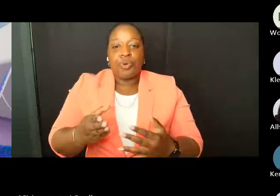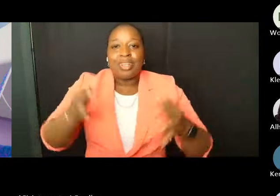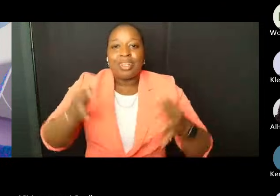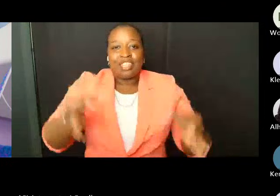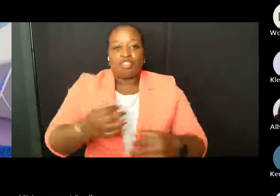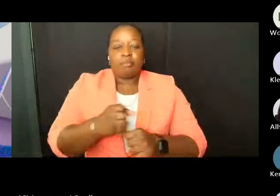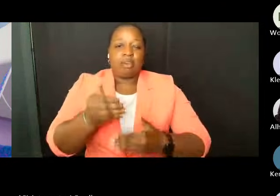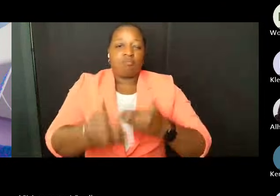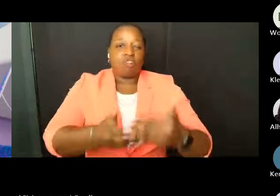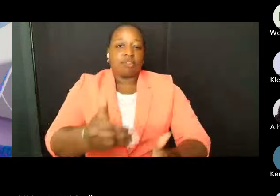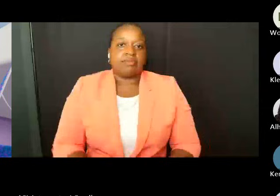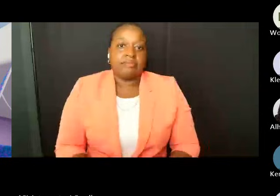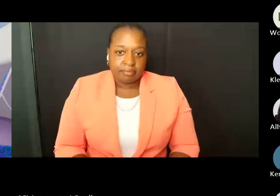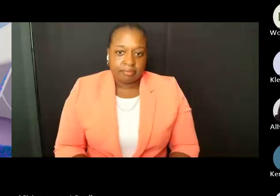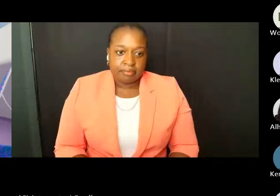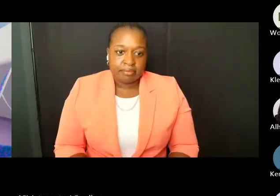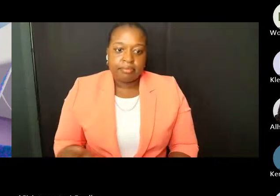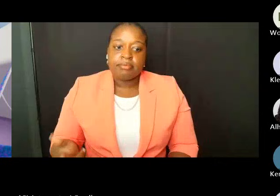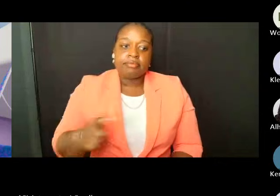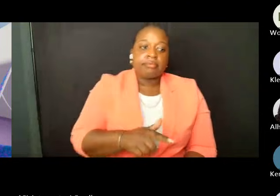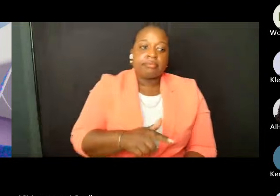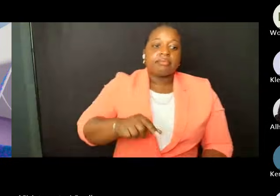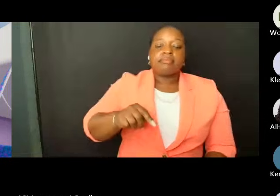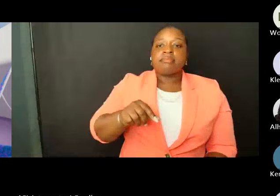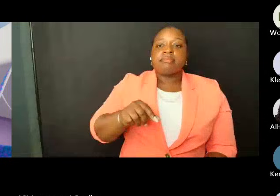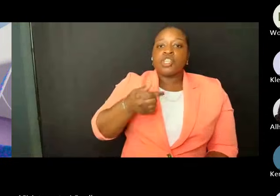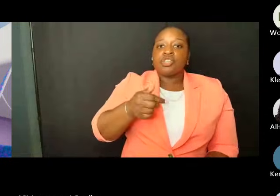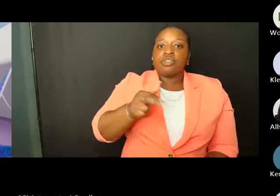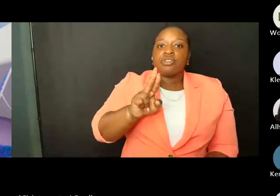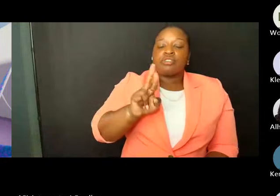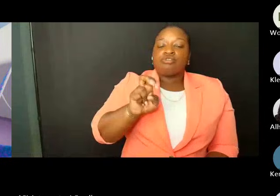Jonathan Green: Thank you. Great. I'm going to switch gears just a little bit for this last